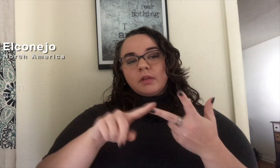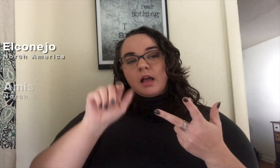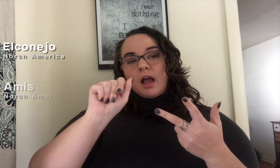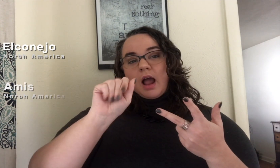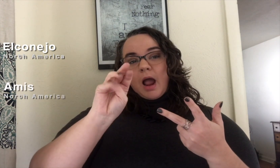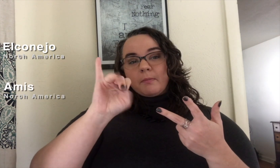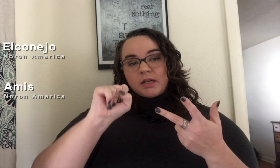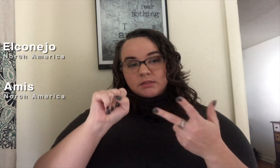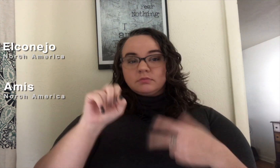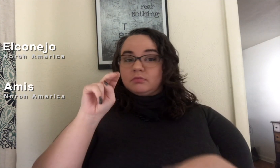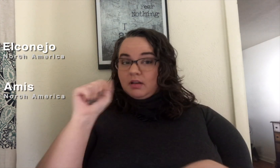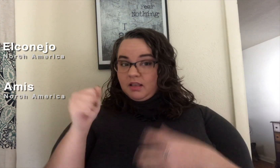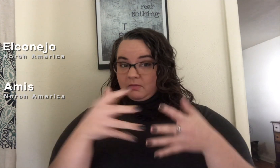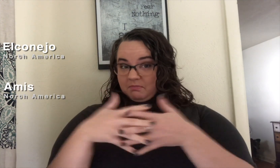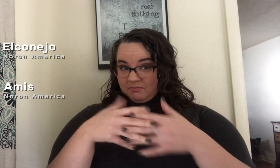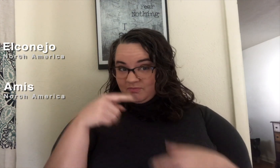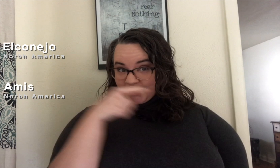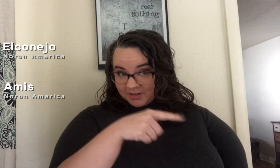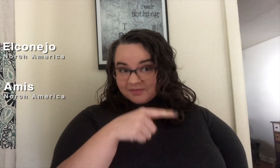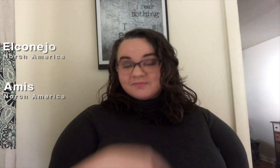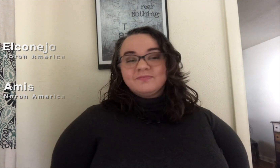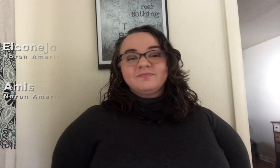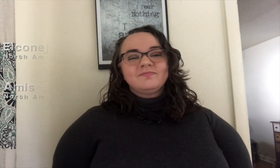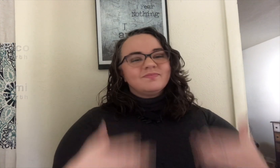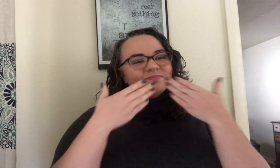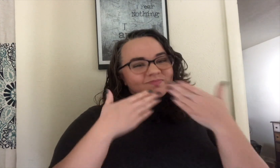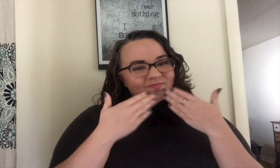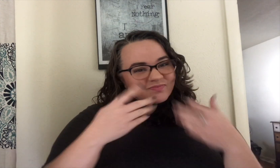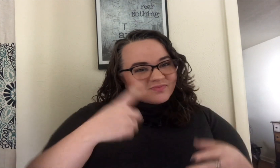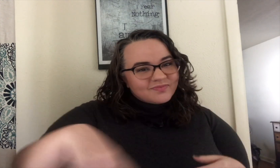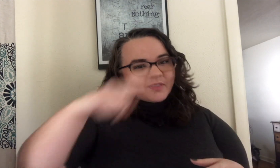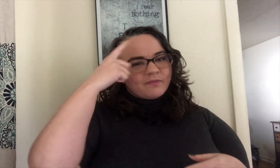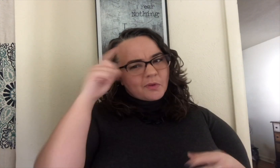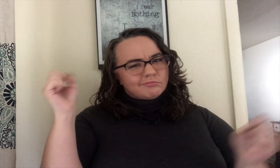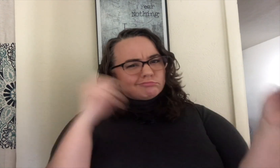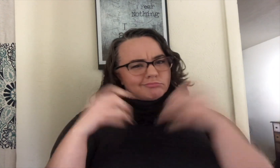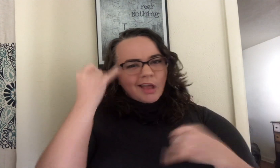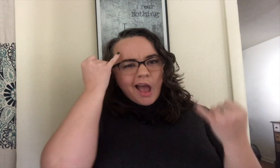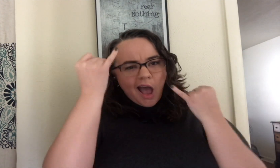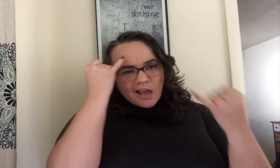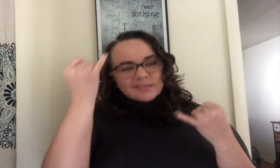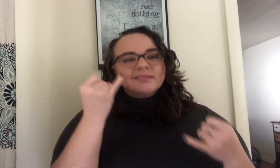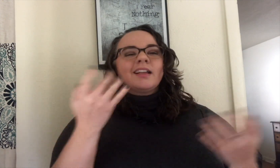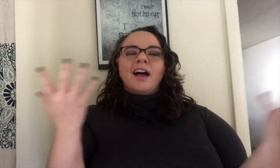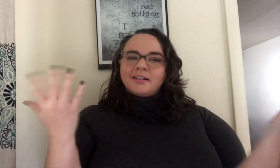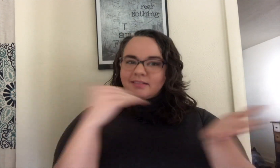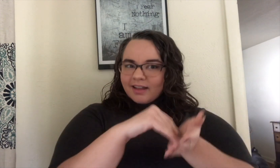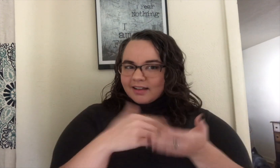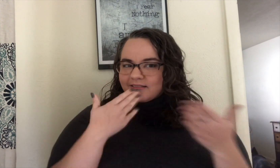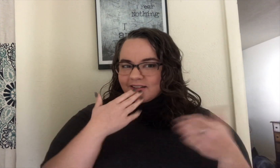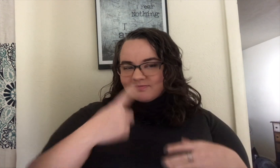especially to the top three: Elconejo (NA), Amis (NA), Thank you to everyone who participated in our tabard contest,